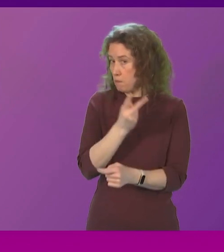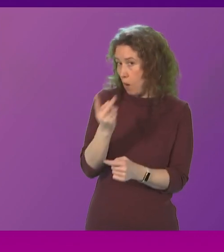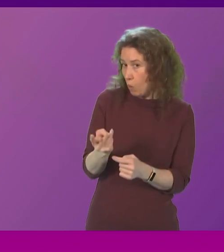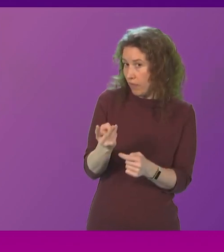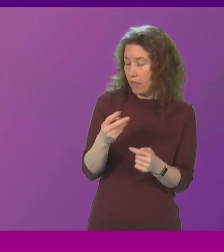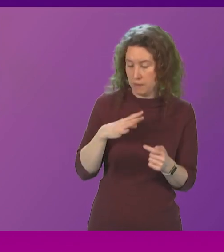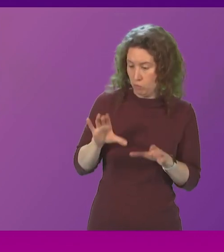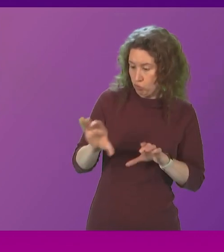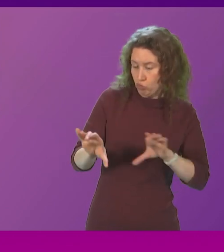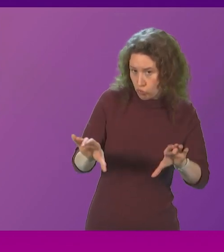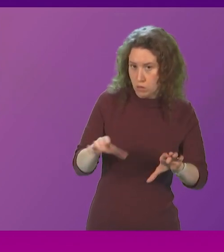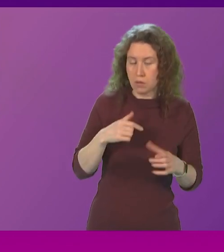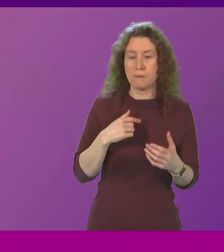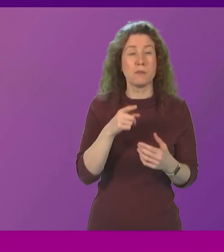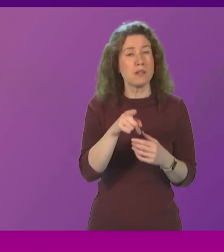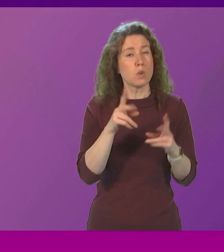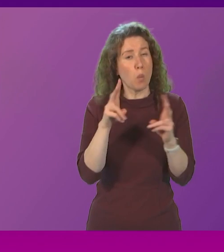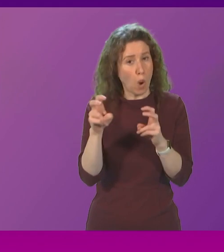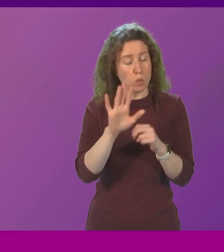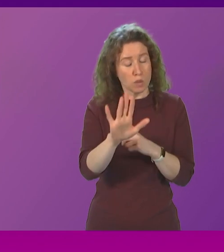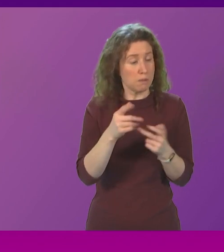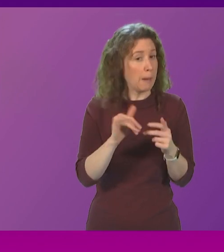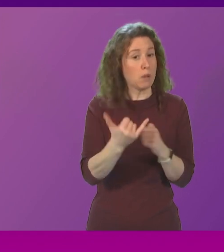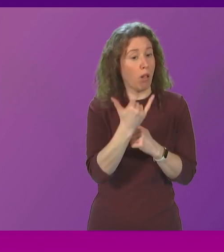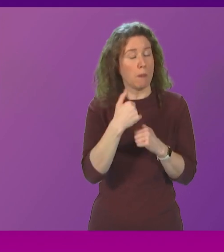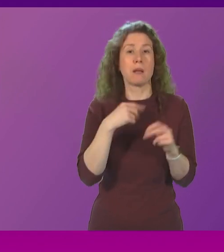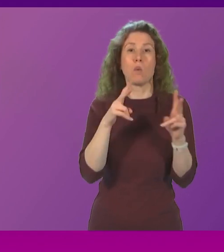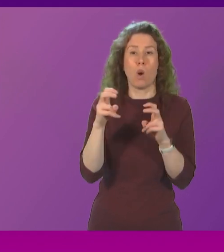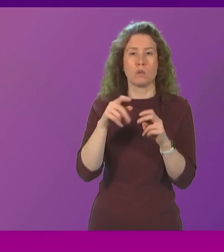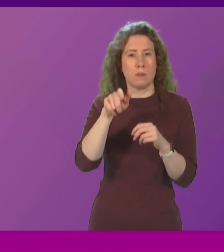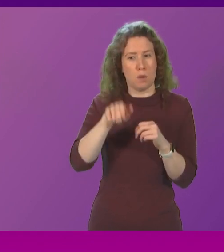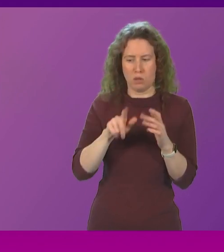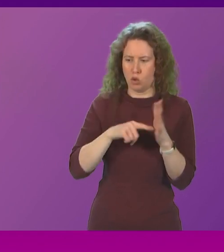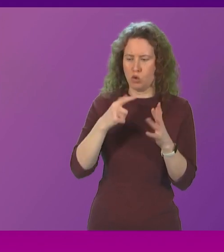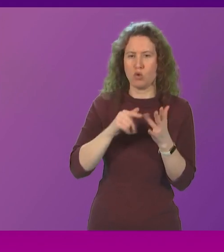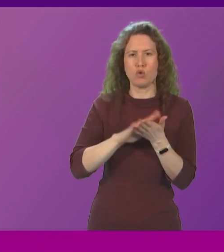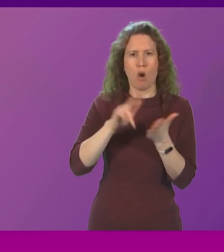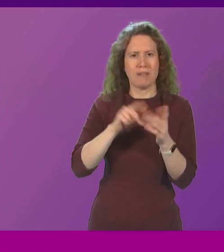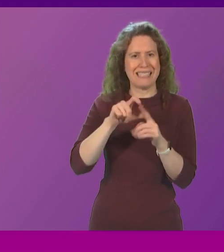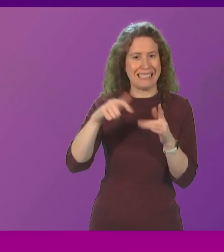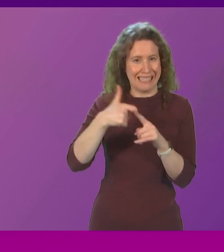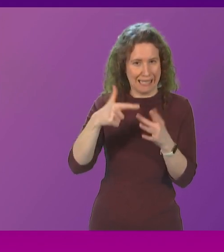If Pam Duncan-Glancy does not believe me, I will quote John Dickie of the Child Poverty